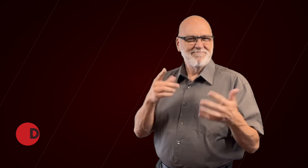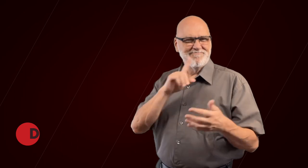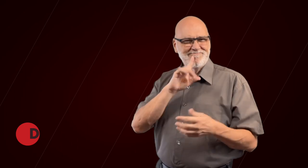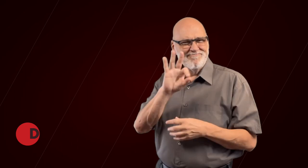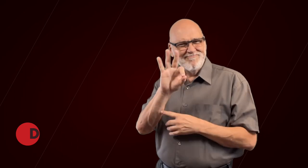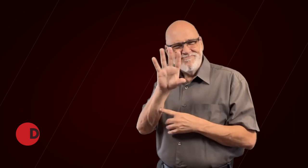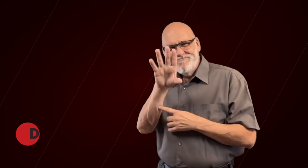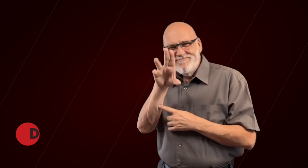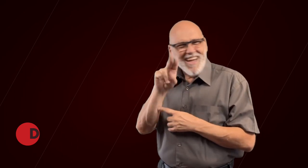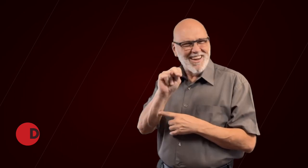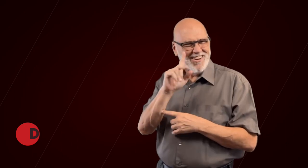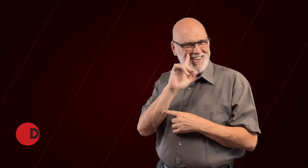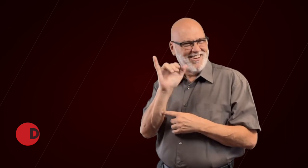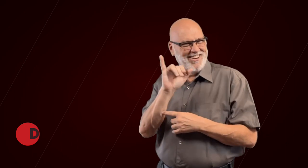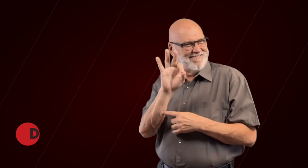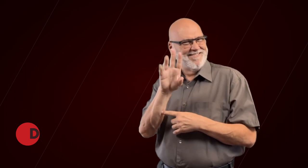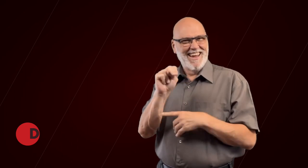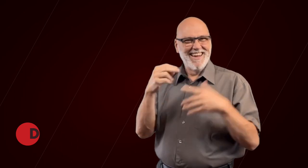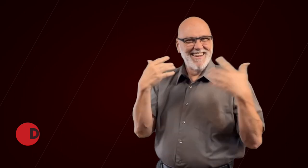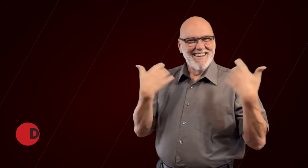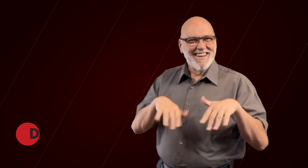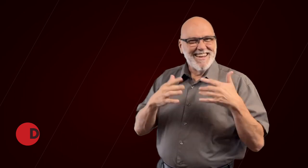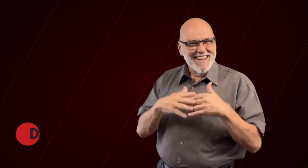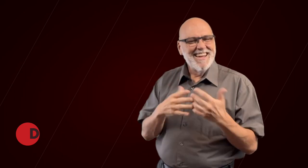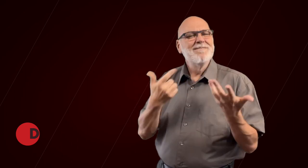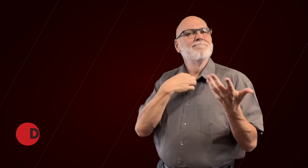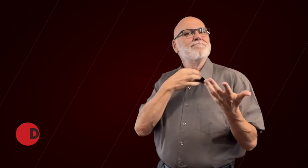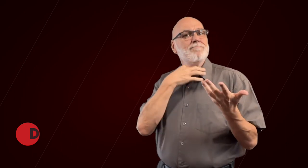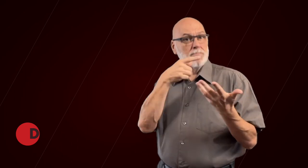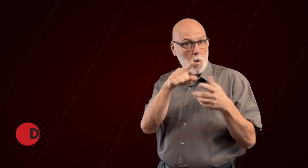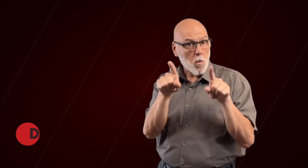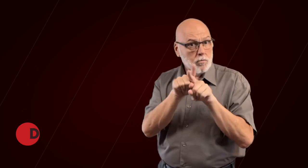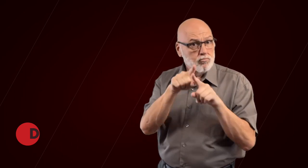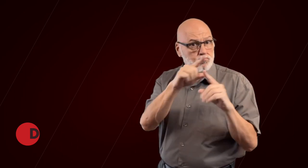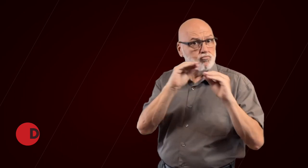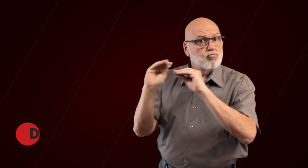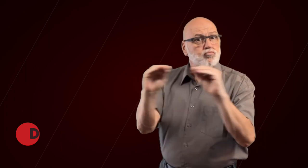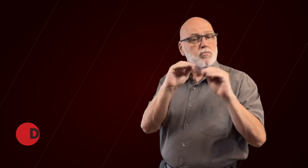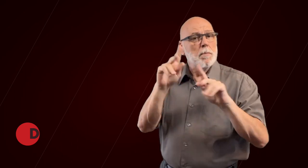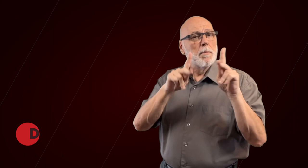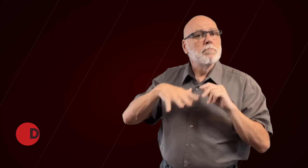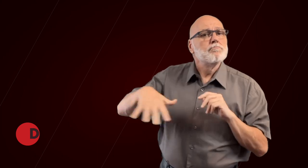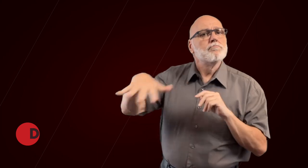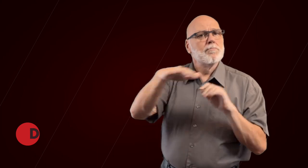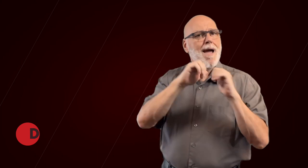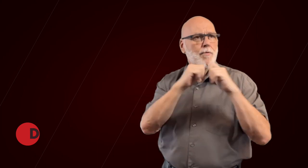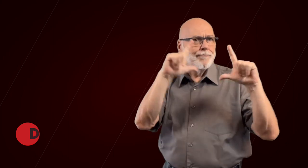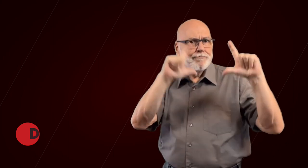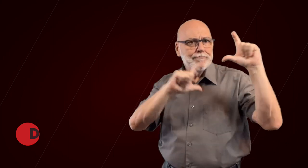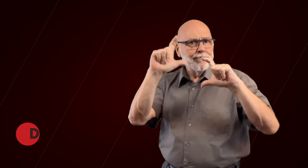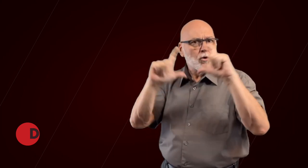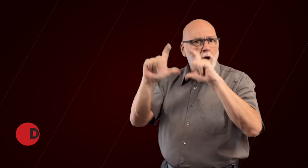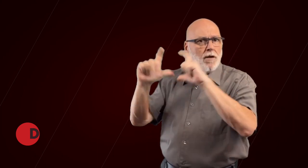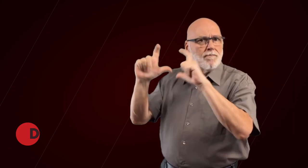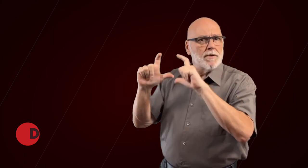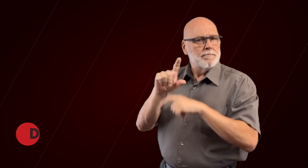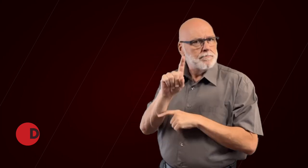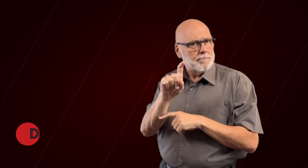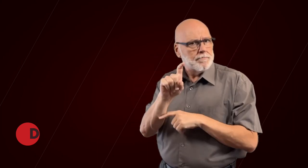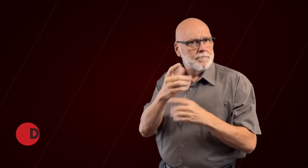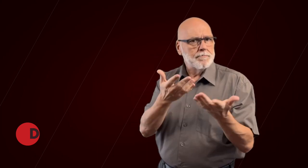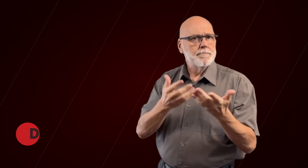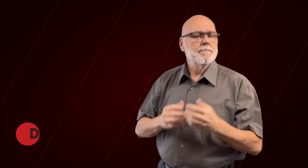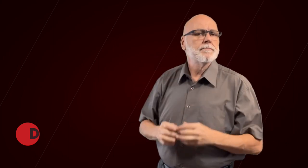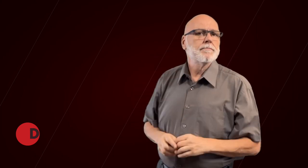[ANSELMO]: That sounds fun! Do you also teach people how to do photography?